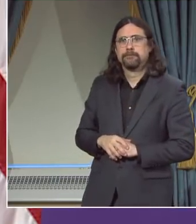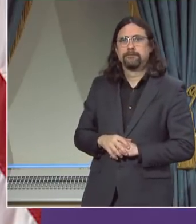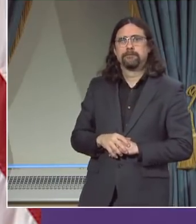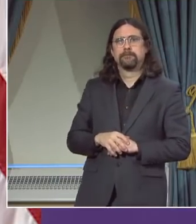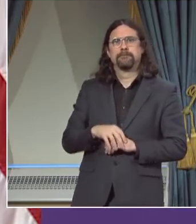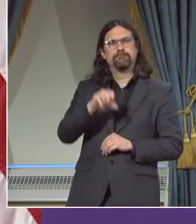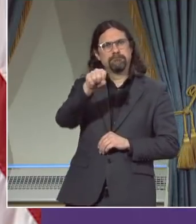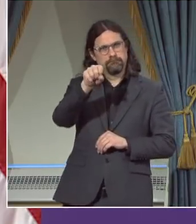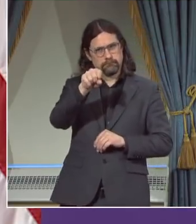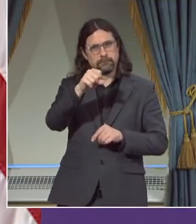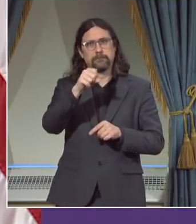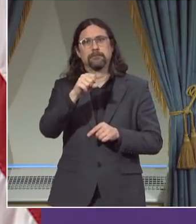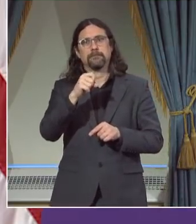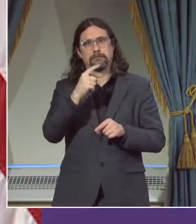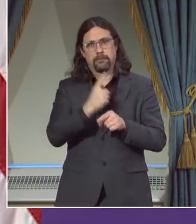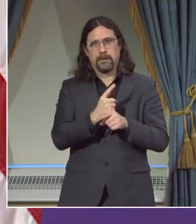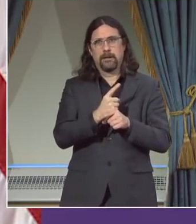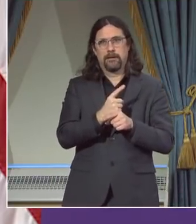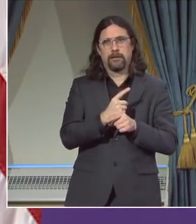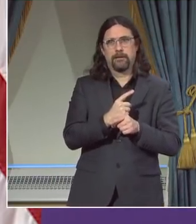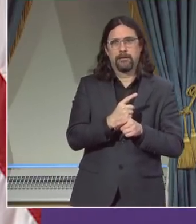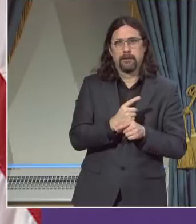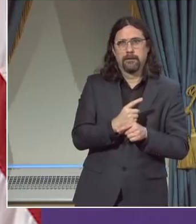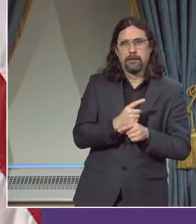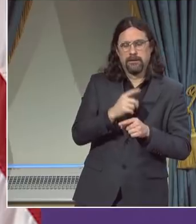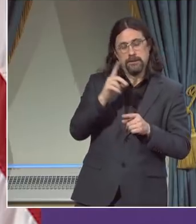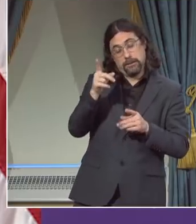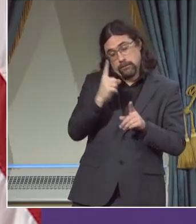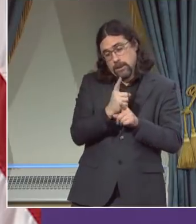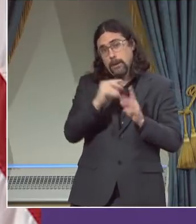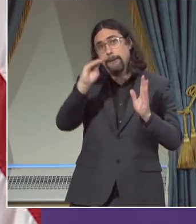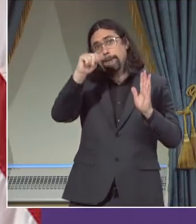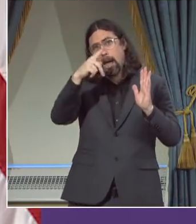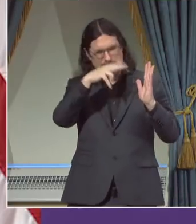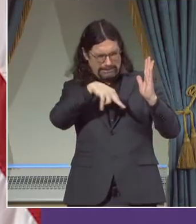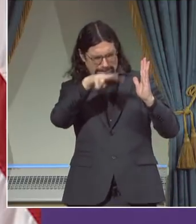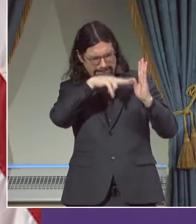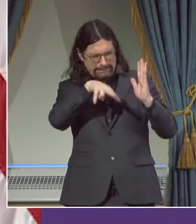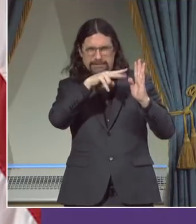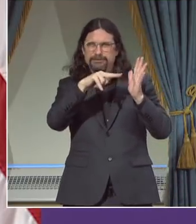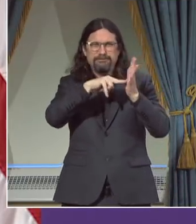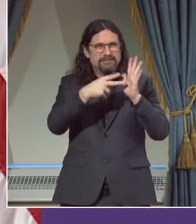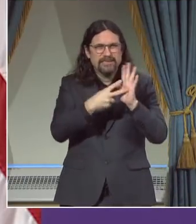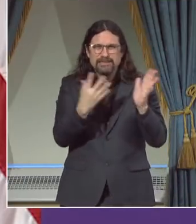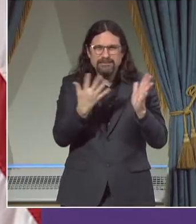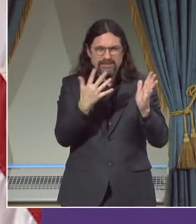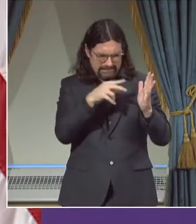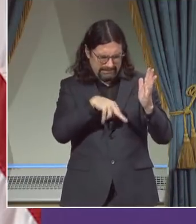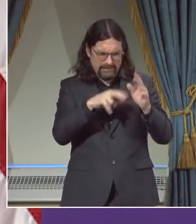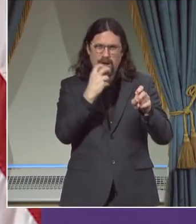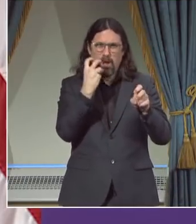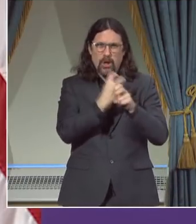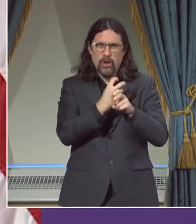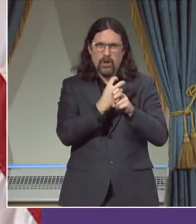YES, AND YOU HEARD CORRECTLY. THE MAP SHOWED SOMETHING BUT I WAS HARD IN SOME WAYS TO TGE ETH TRUE MEANING OUT OF IT.